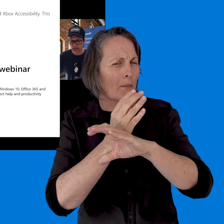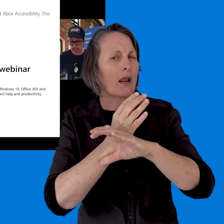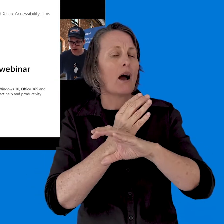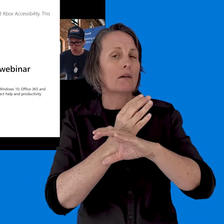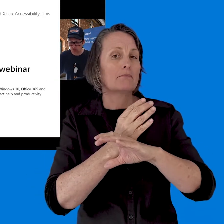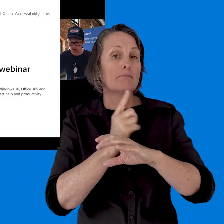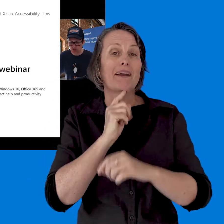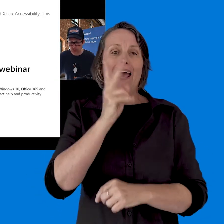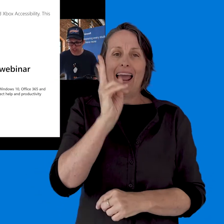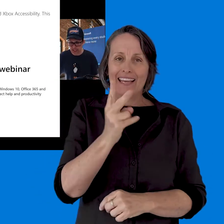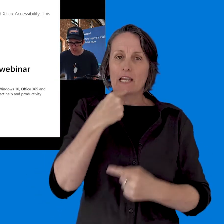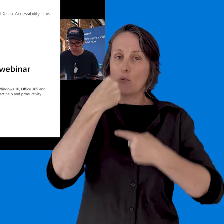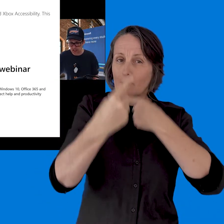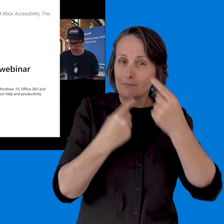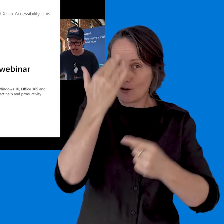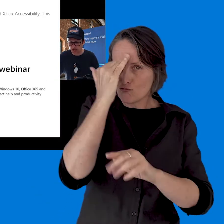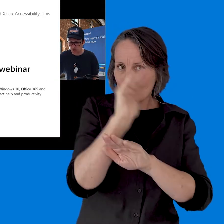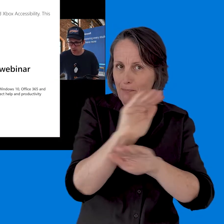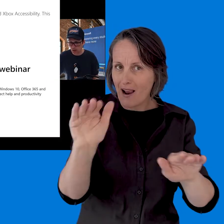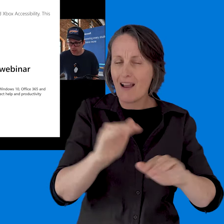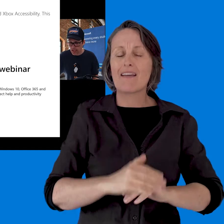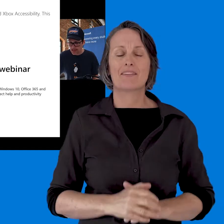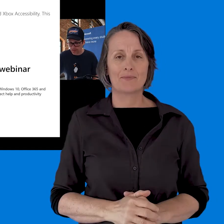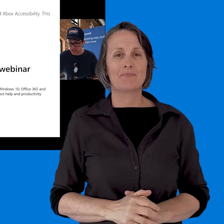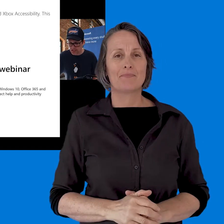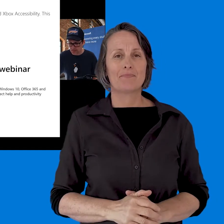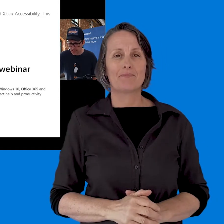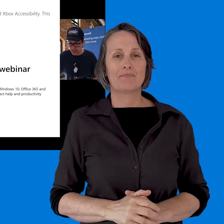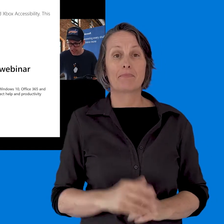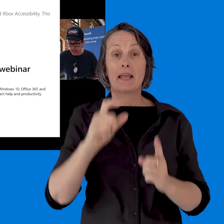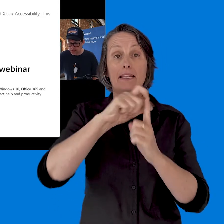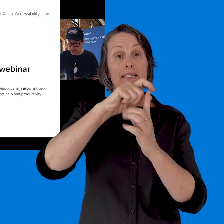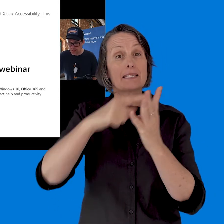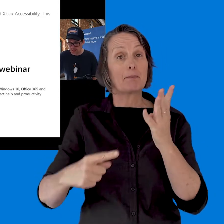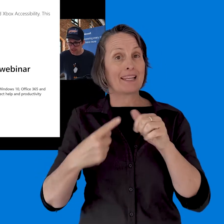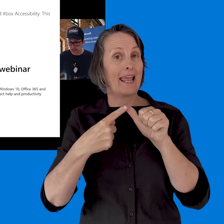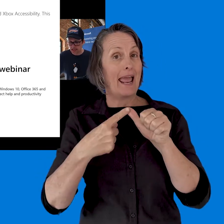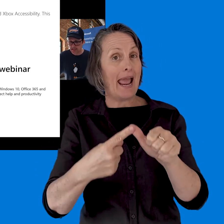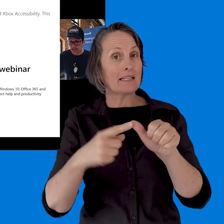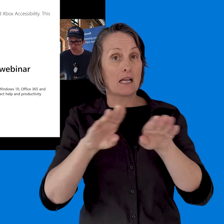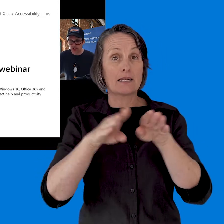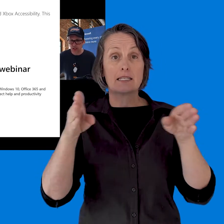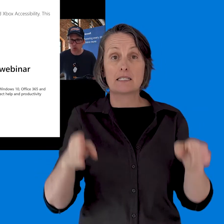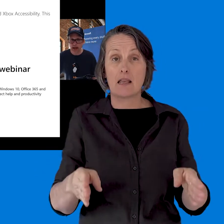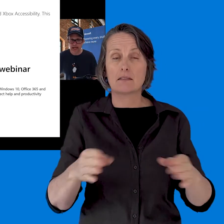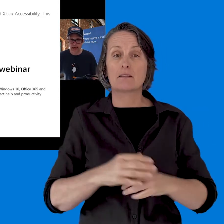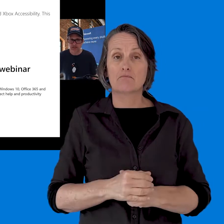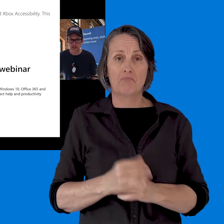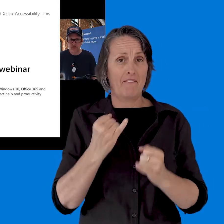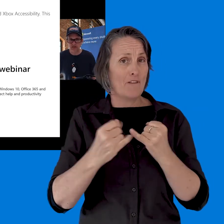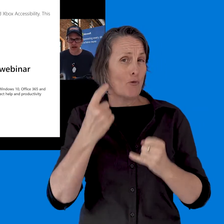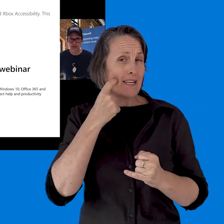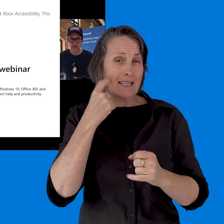But again, I wanna draw your attention to that as well. Now, the Disability Answers Desk is actually quite easy to find.